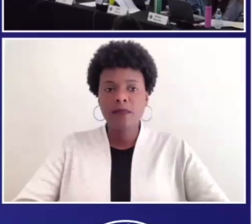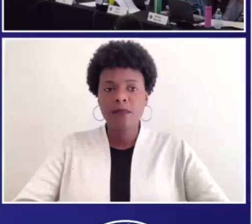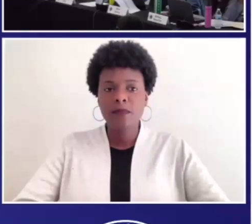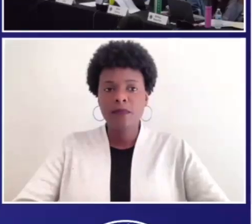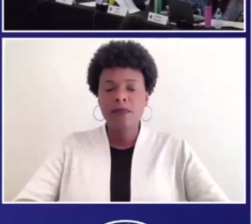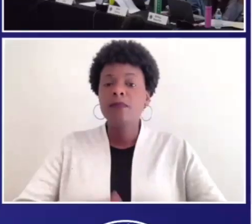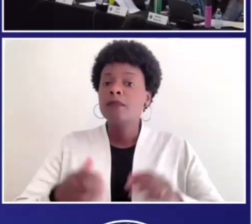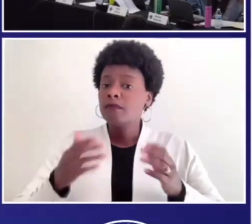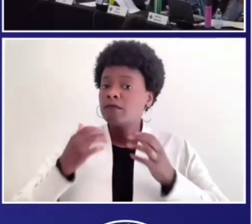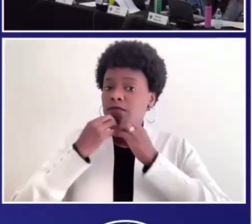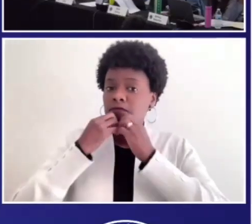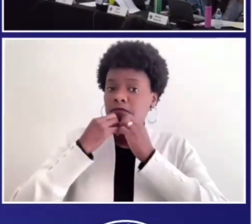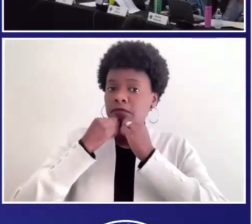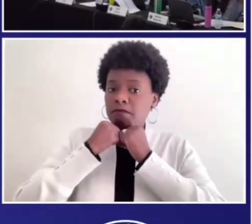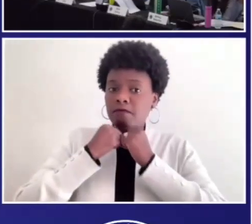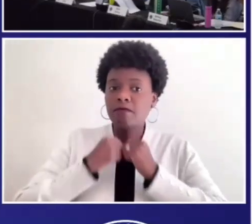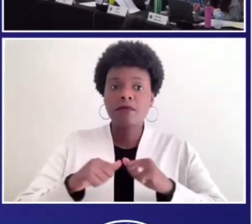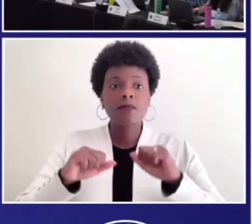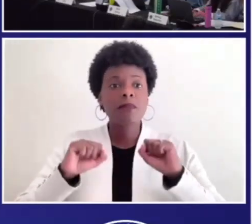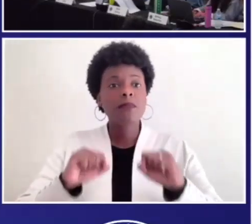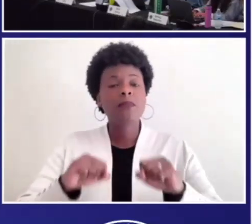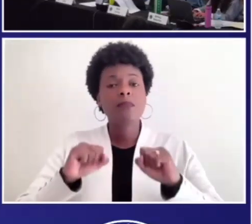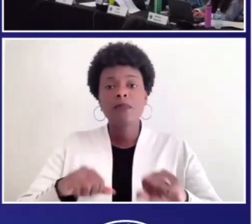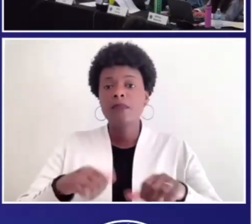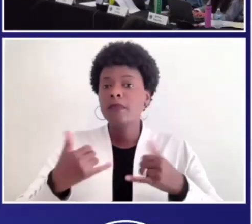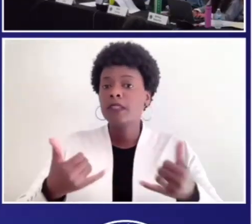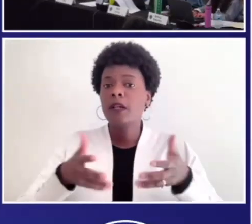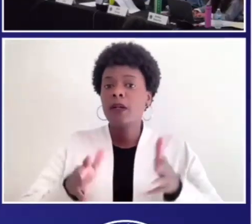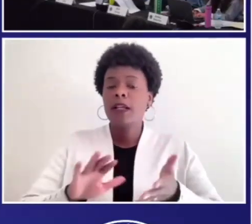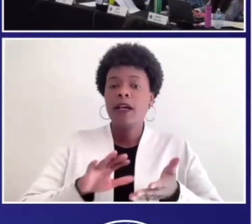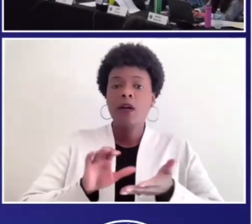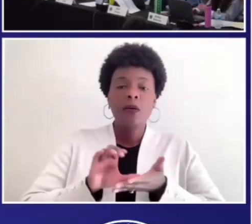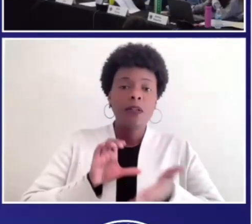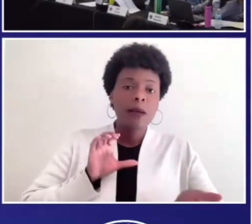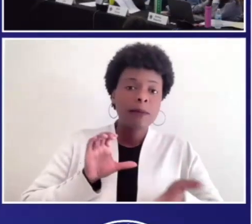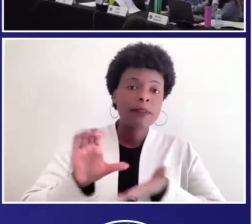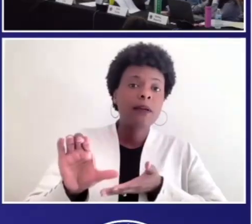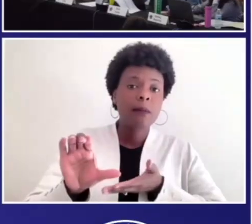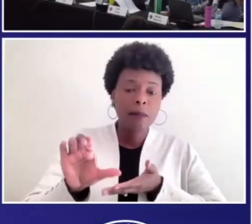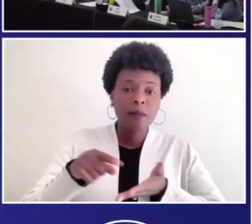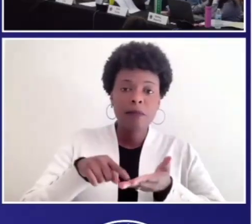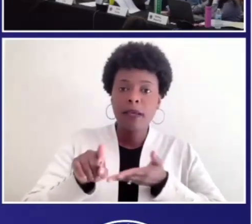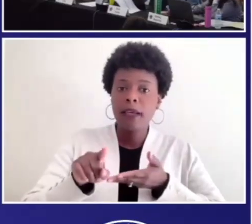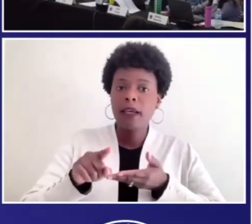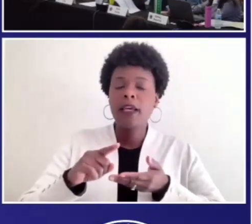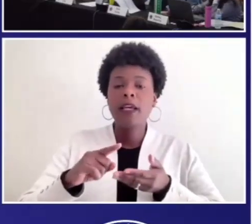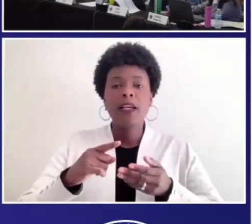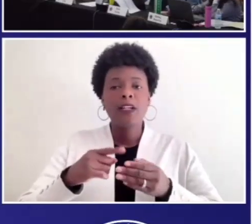Definitely appreciate the ability to now allow those lump sum payments to mitigate some of the concerns we expressed